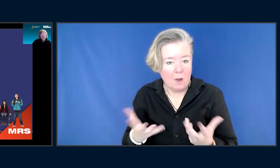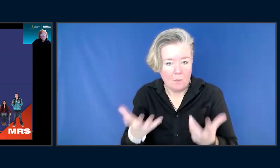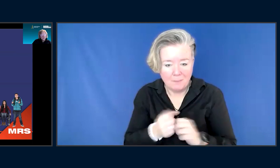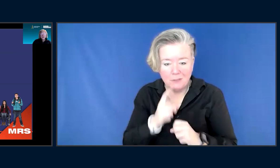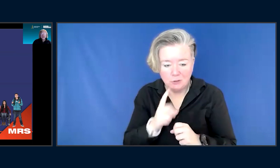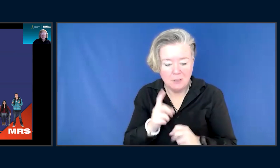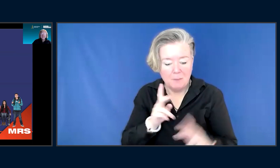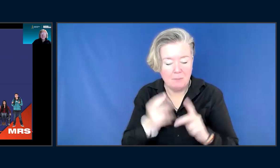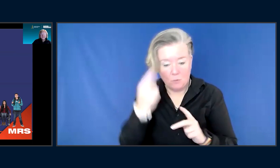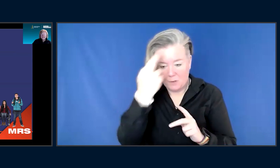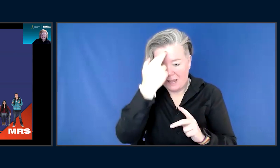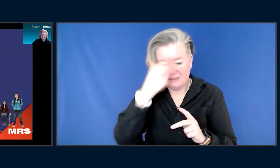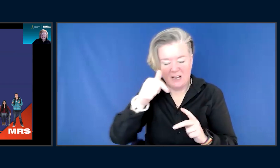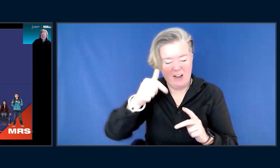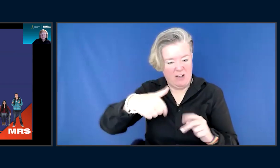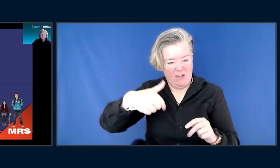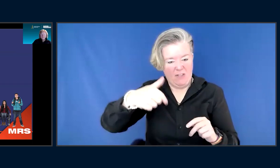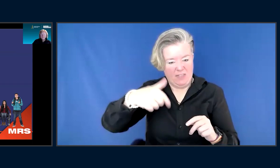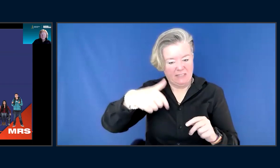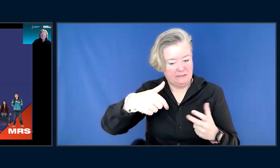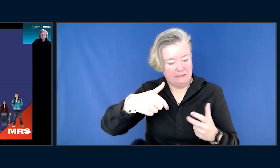And, so I want to be sure that people realize that this